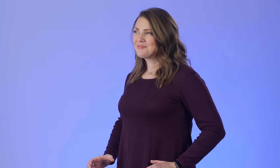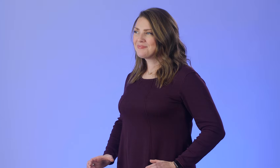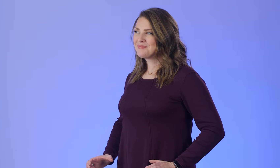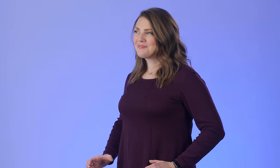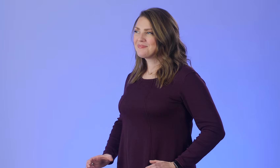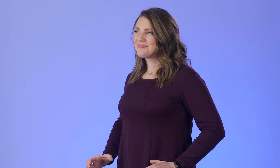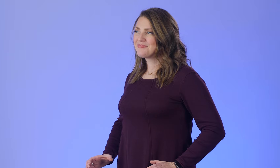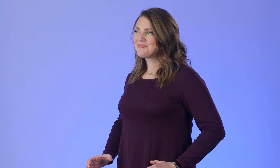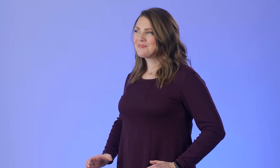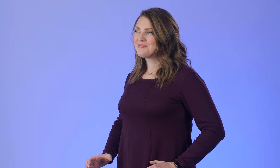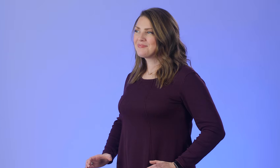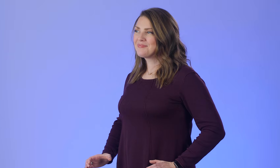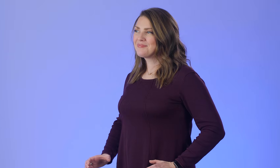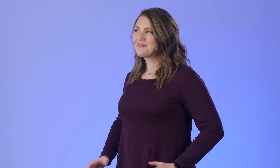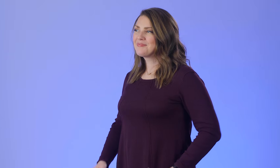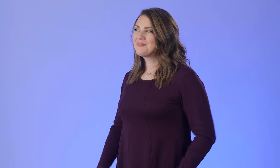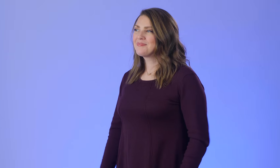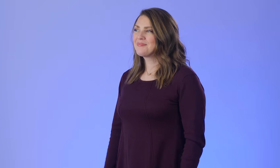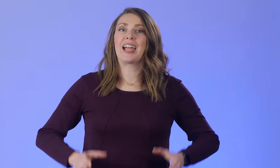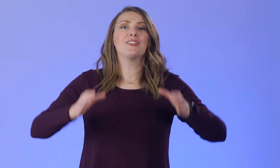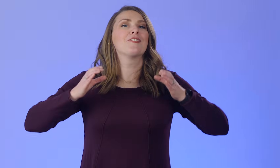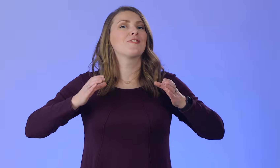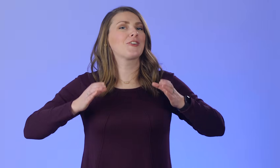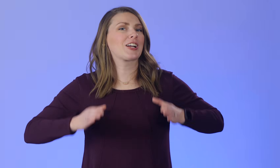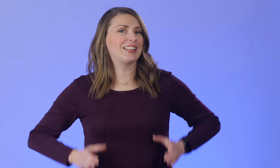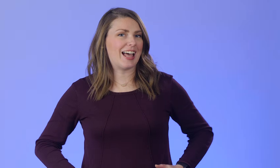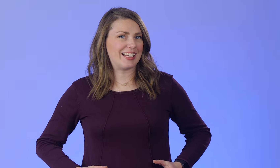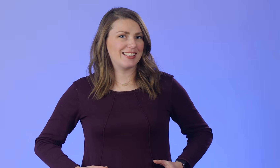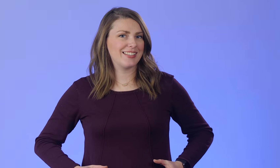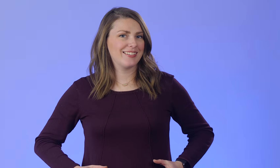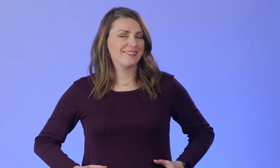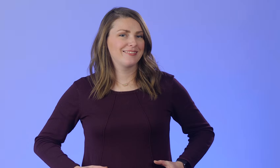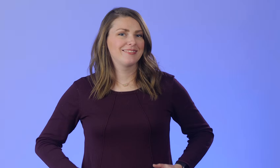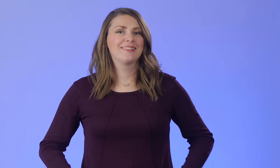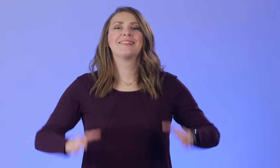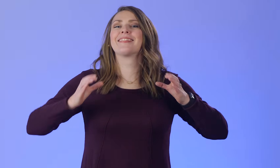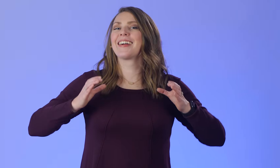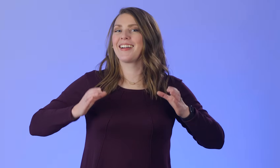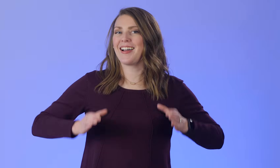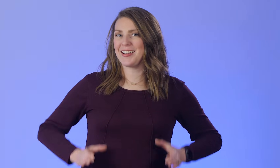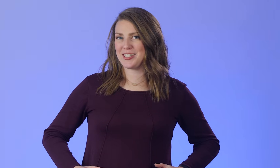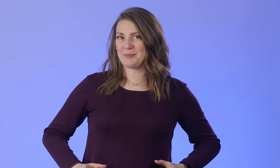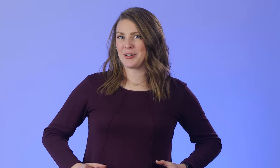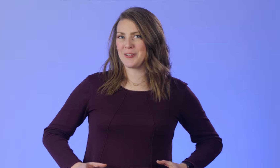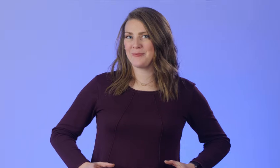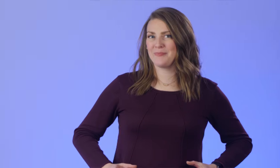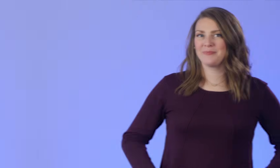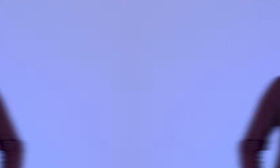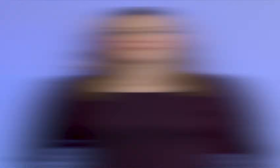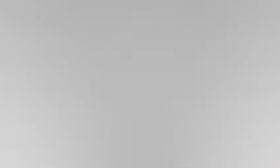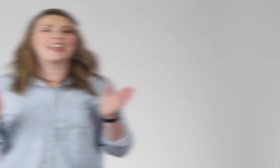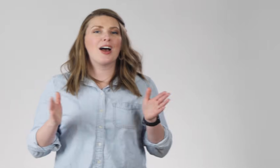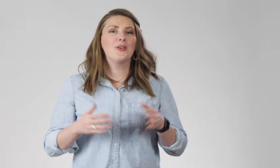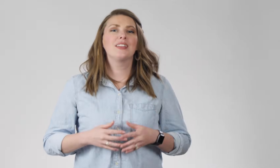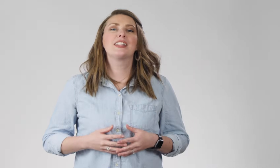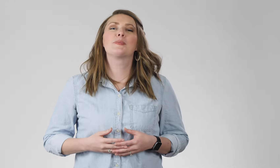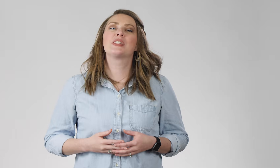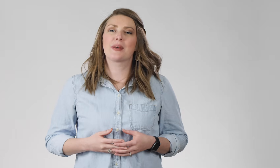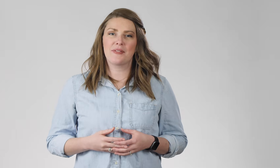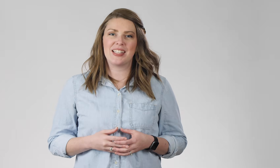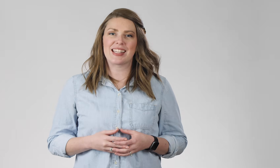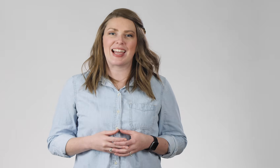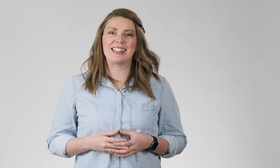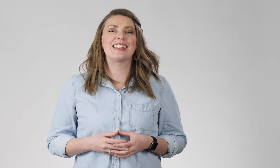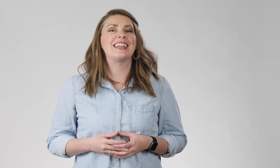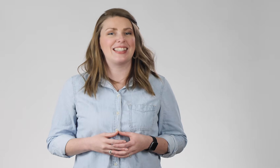along the body. This is also the sign for client 'customer.' Now let's put some of these signs into